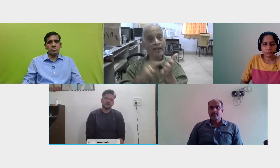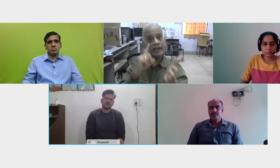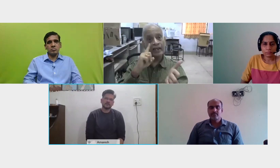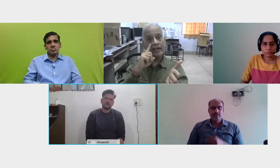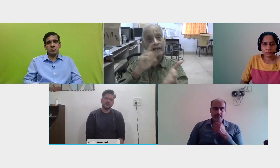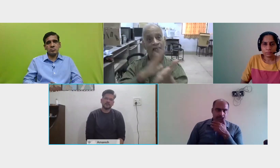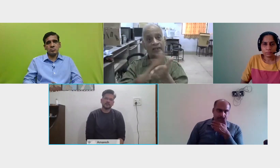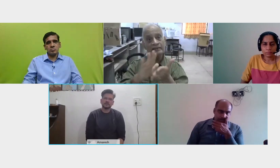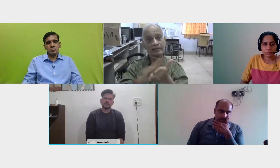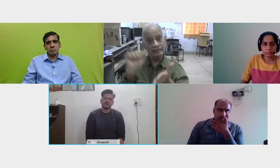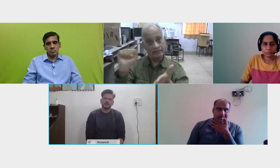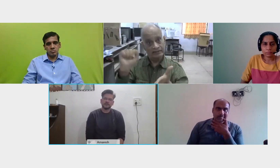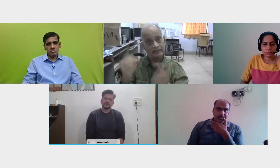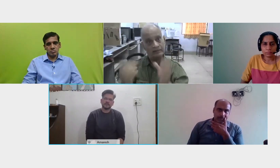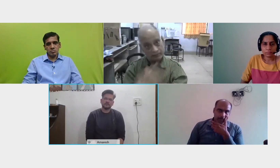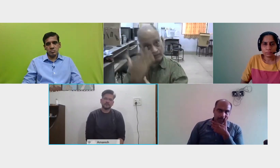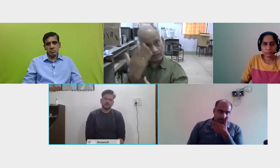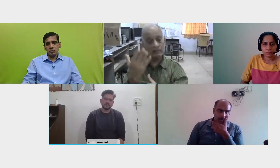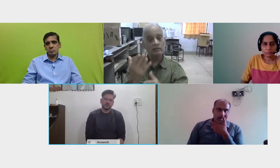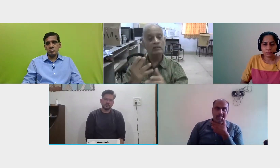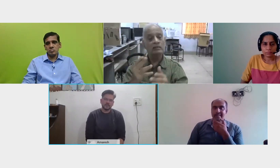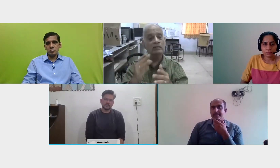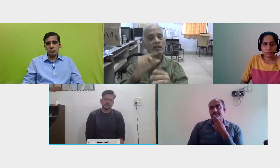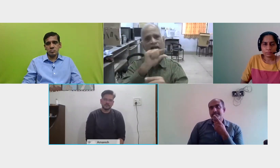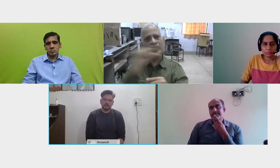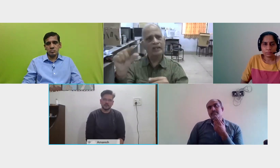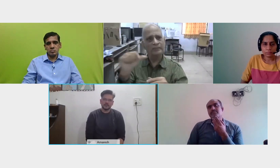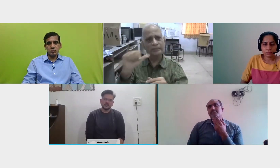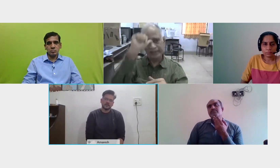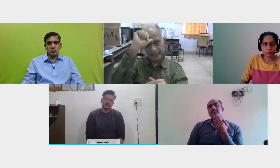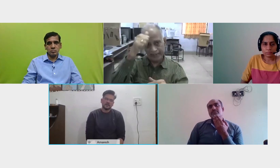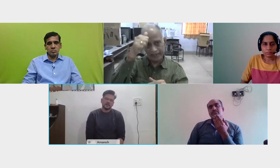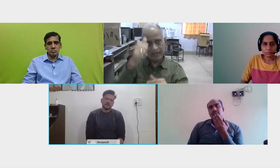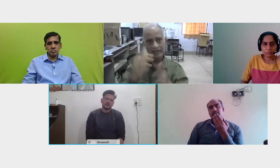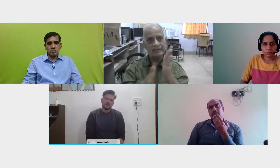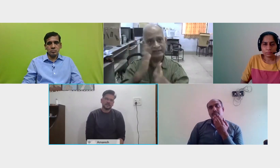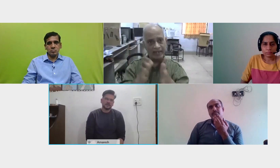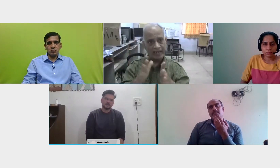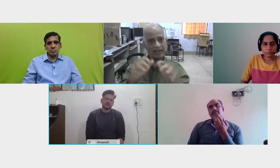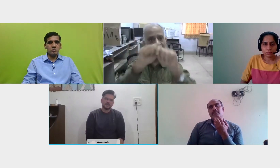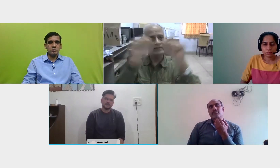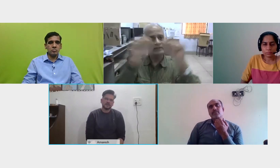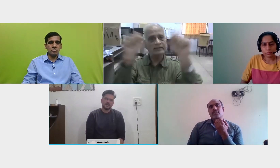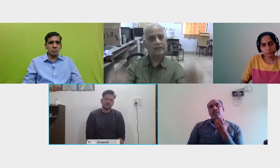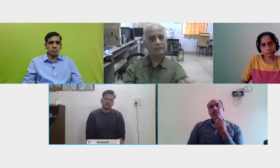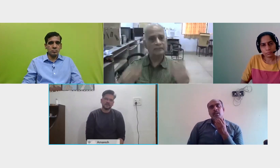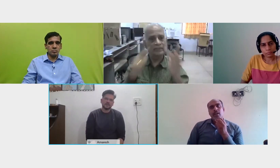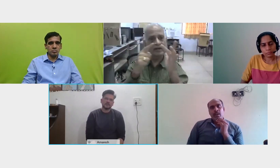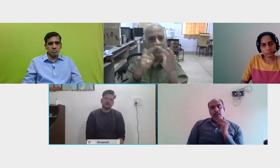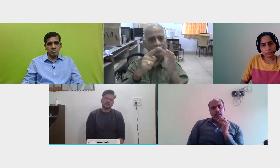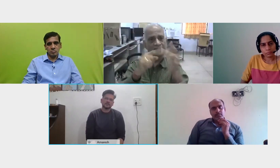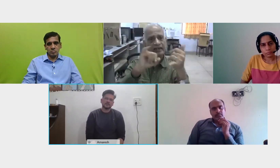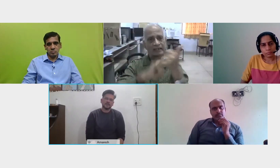thought that we needed to learn Indian sign language through proper classes. I just thought